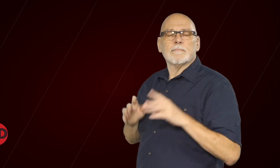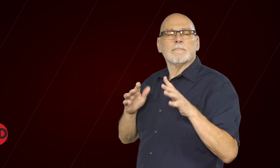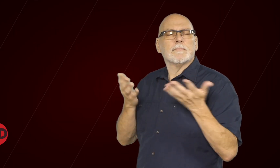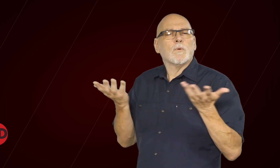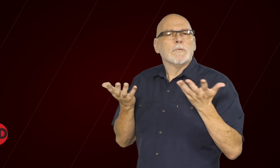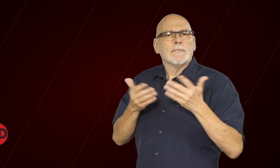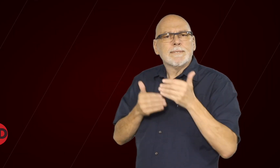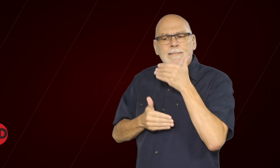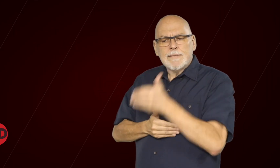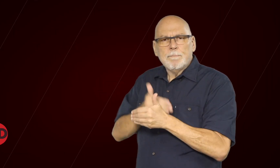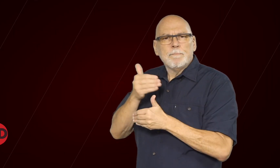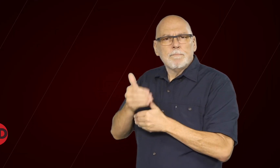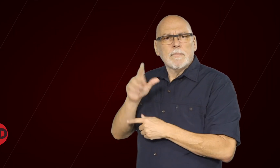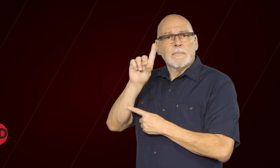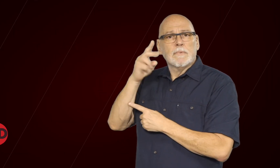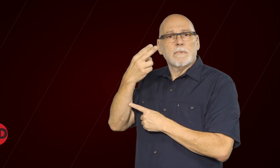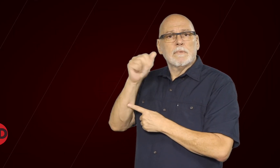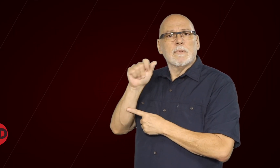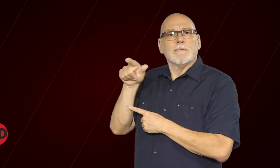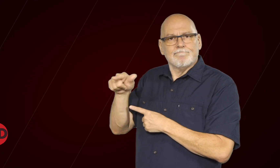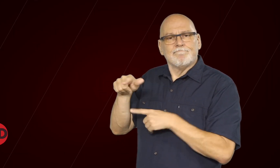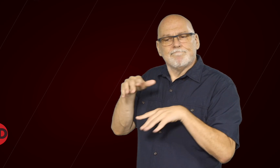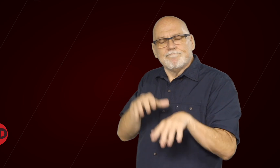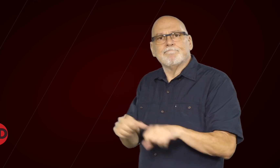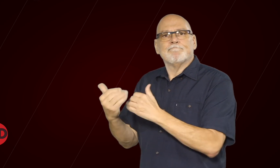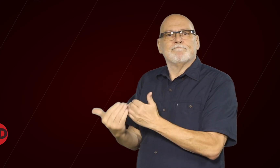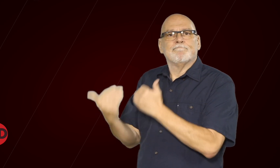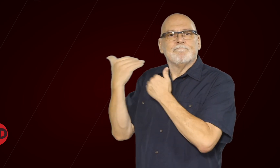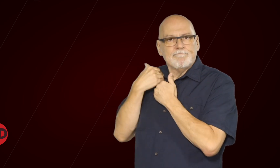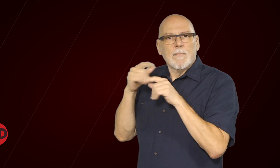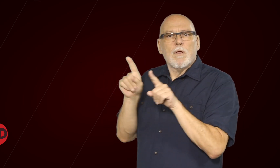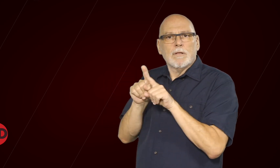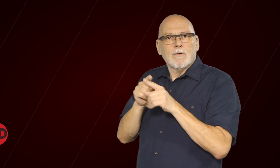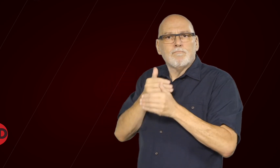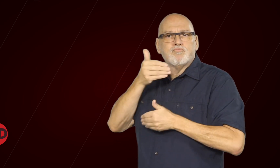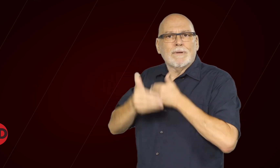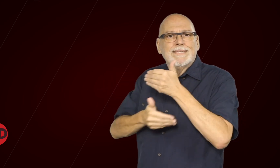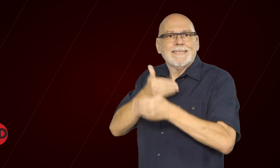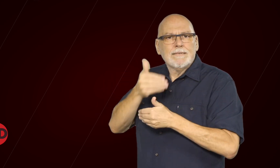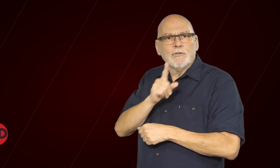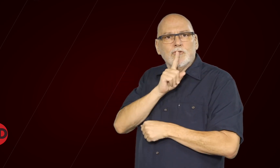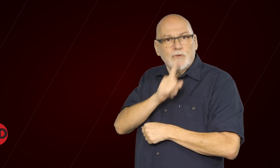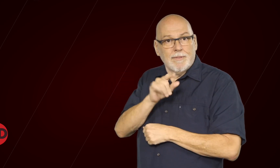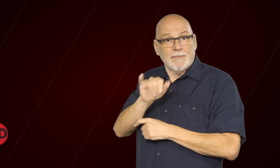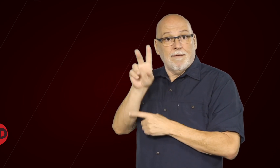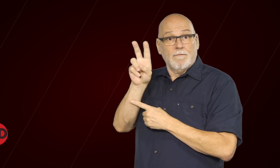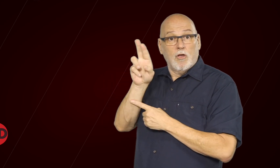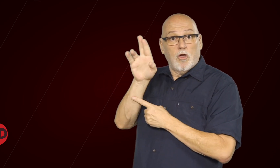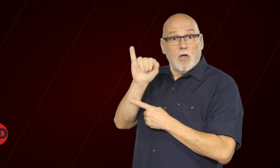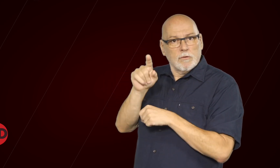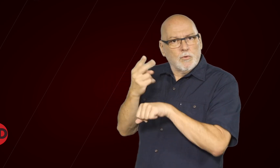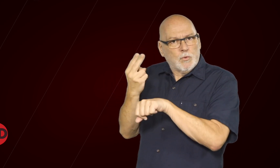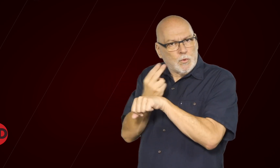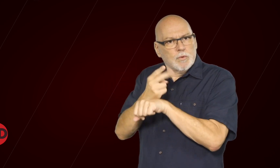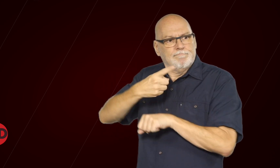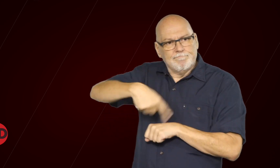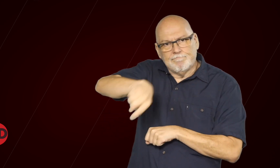[ANSELMO]: What are the steps DHA has taken or procedures